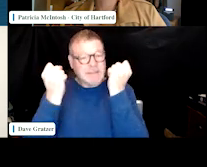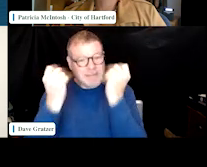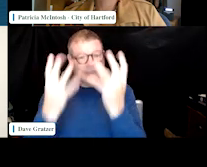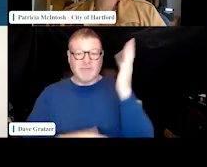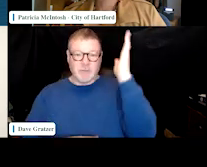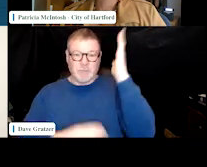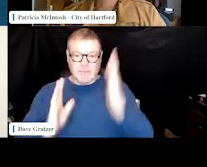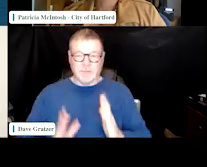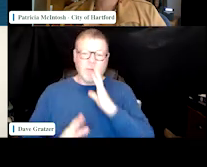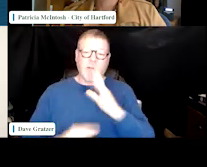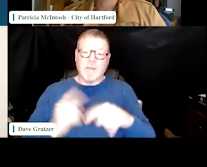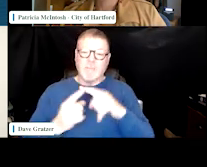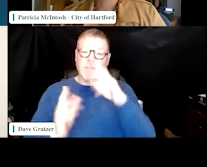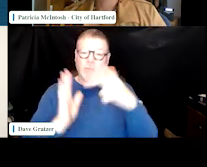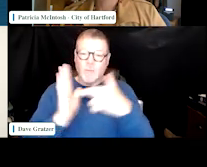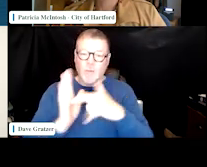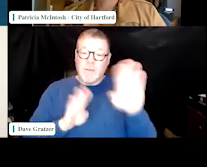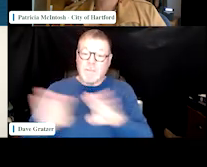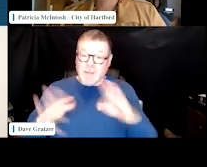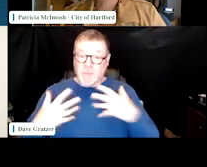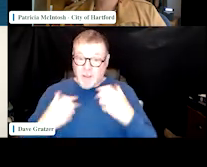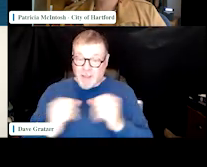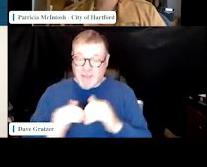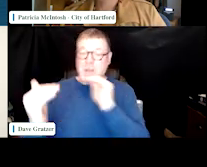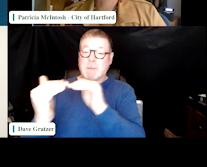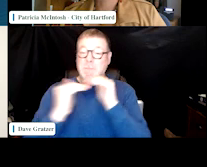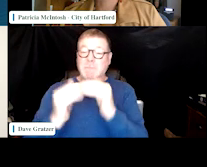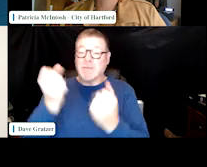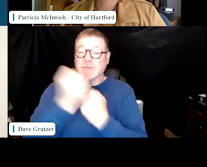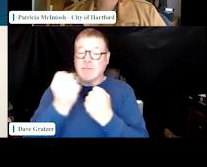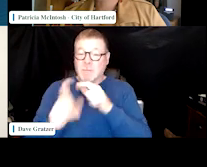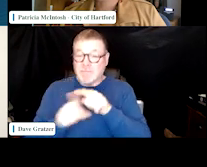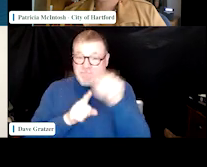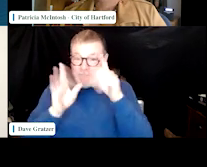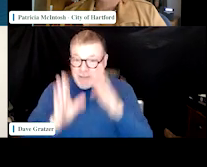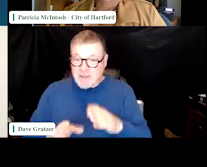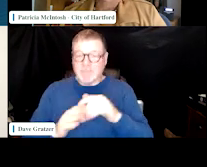speak on the role of behavioral health peer support specialists across the criminal justice system,